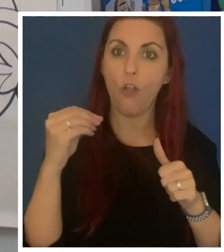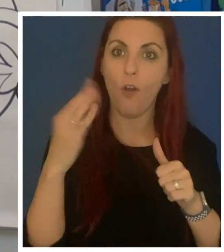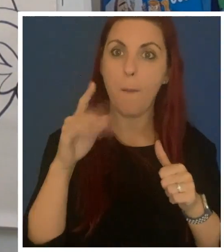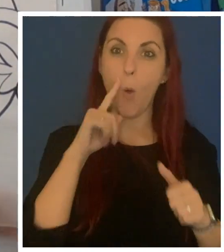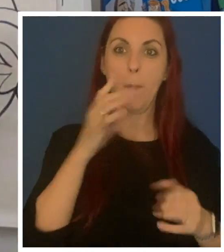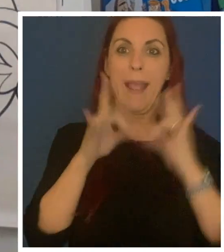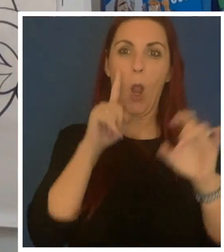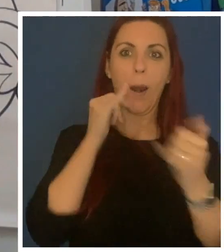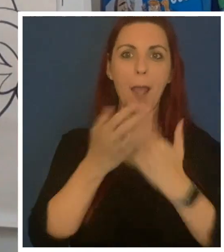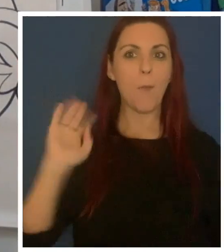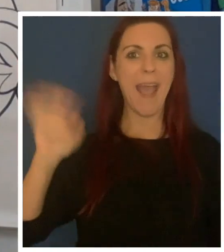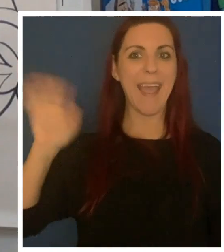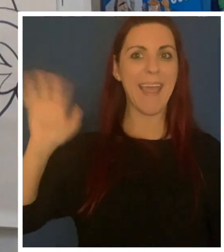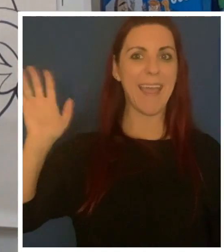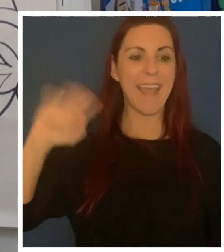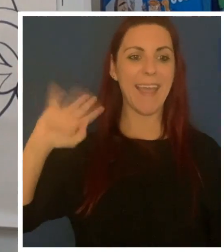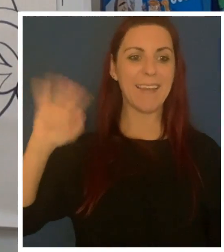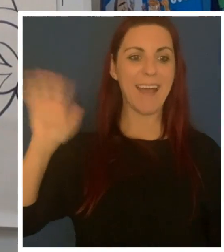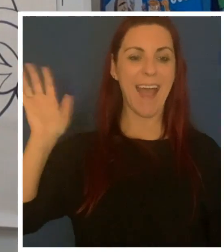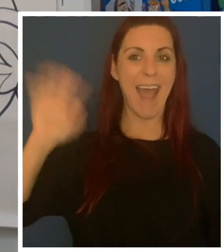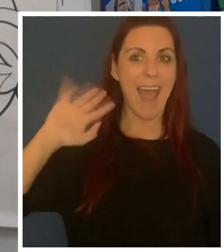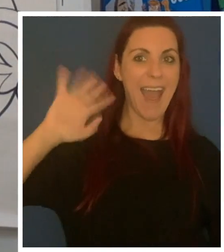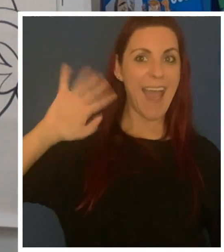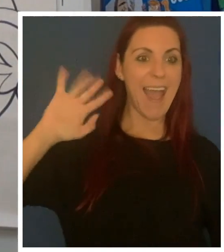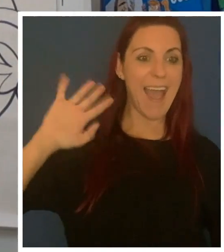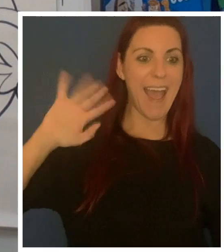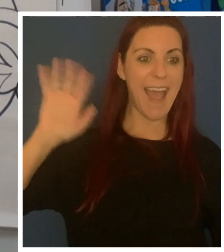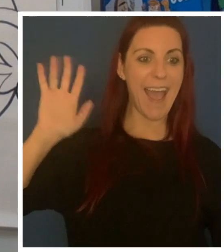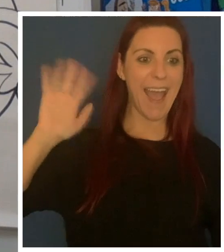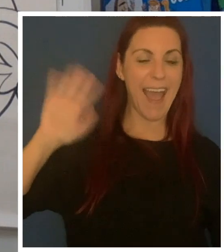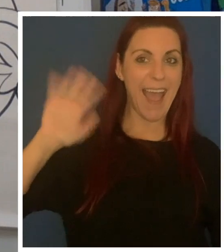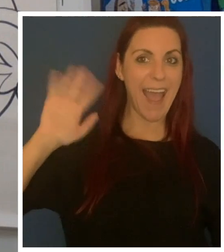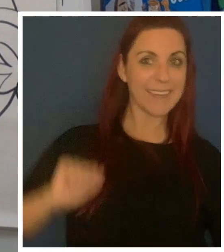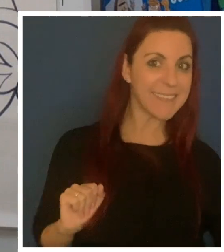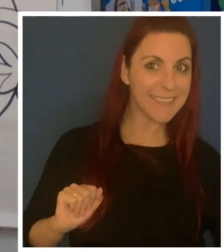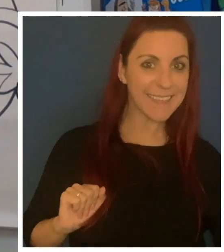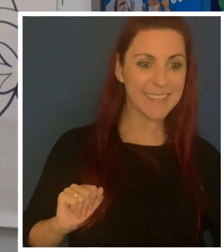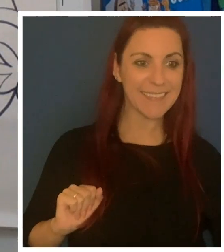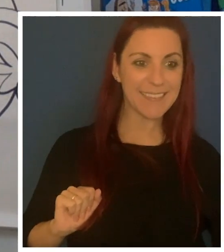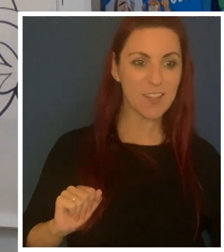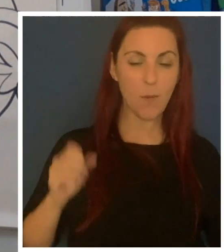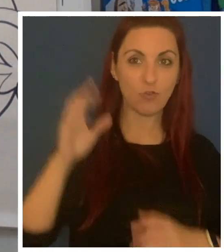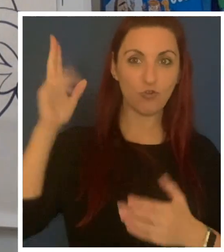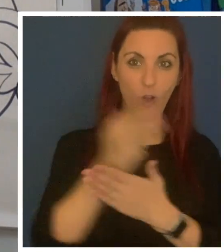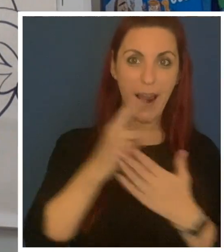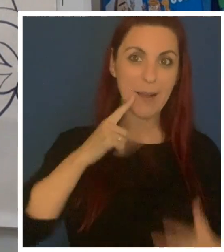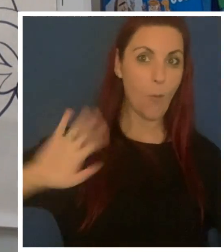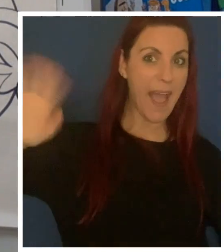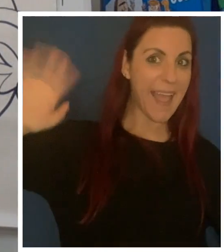this, he's going hello, how's it going, I need energy for me to waste over here, so we'll draw him with his little arm sticking up.